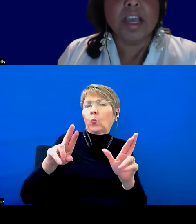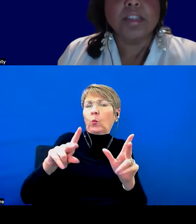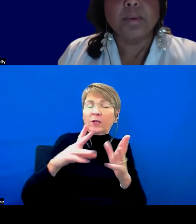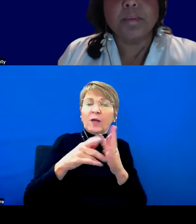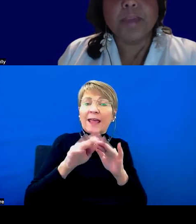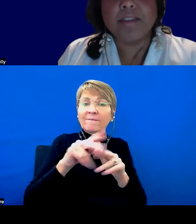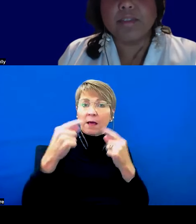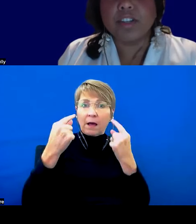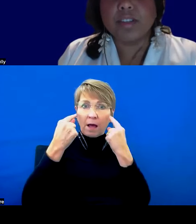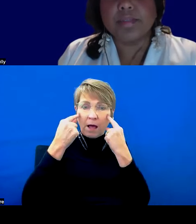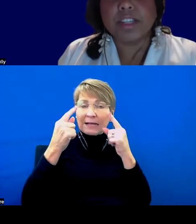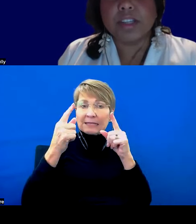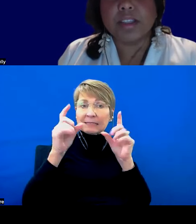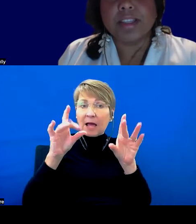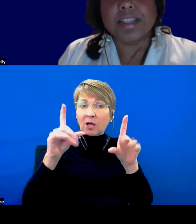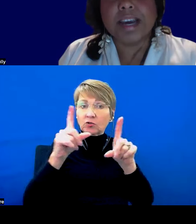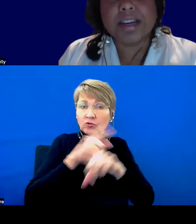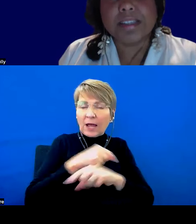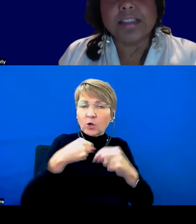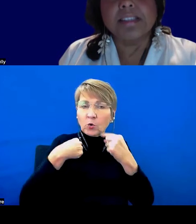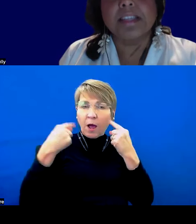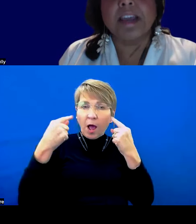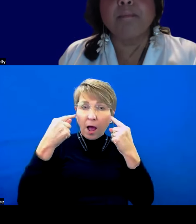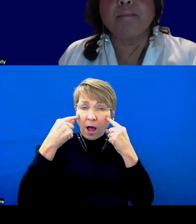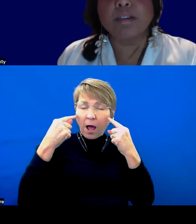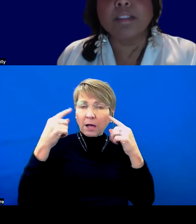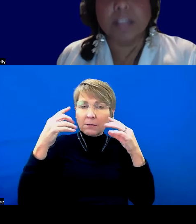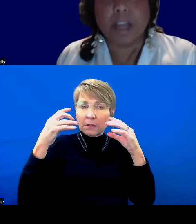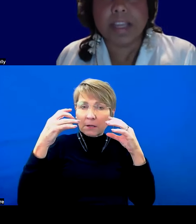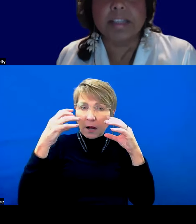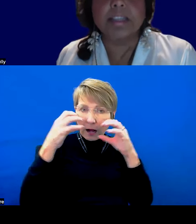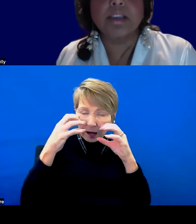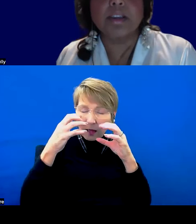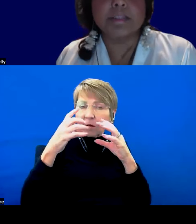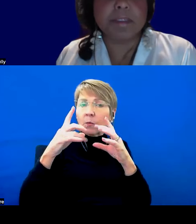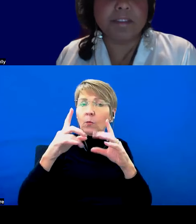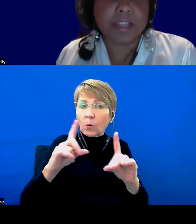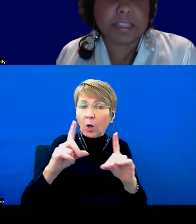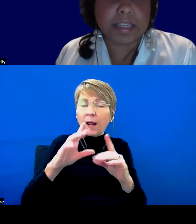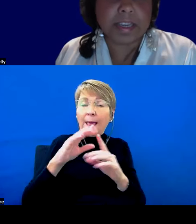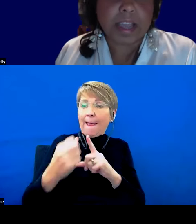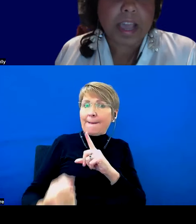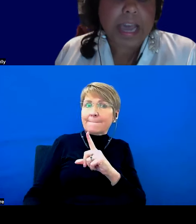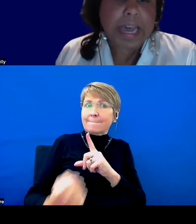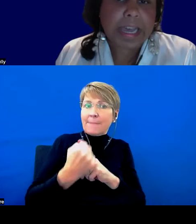So when we have reduced vision, the tasks that are most likely going to be affected are